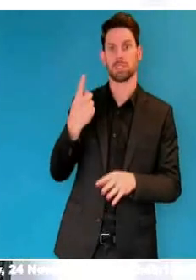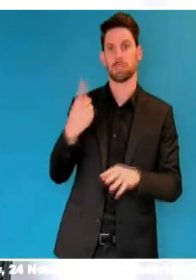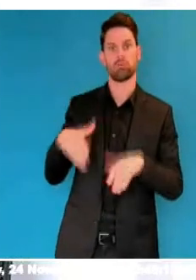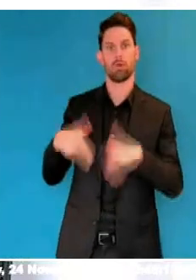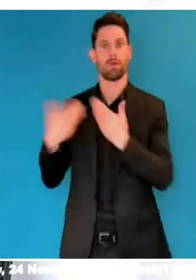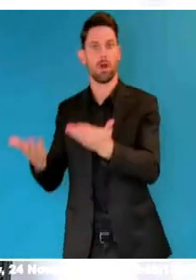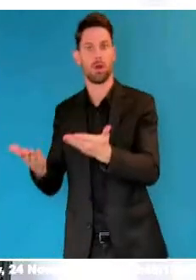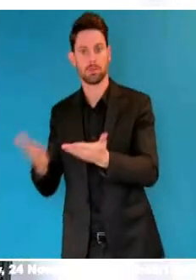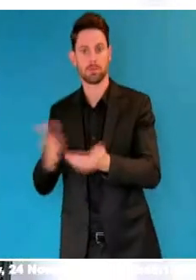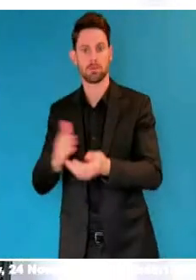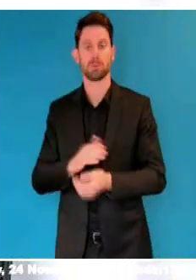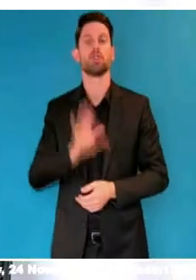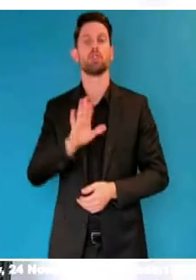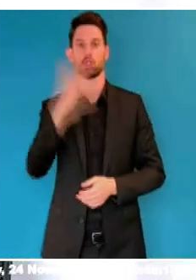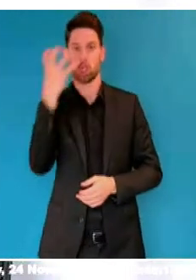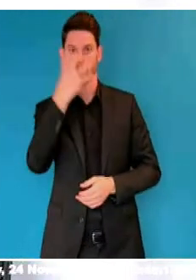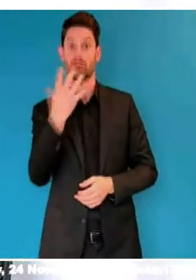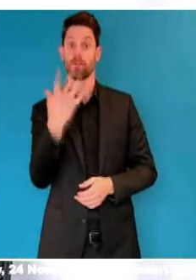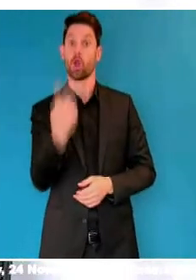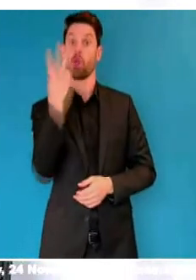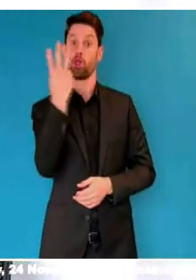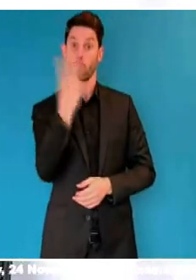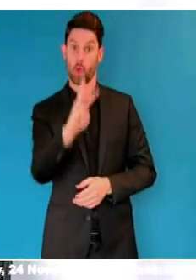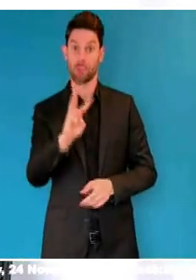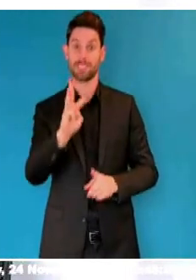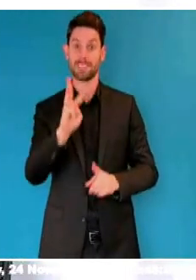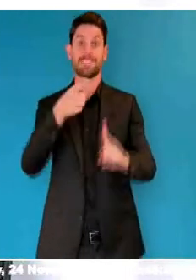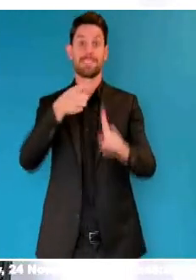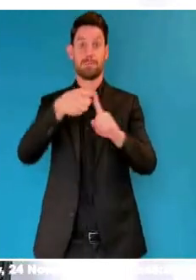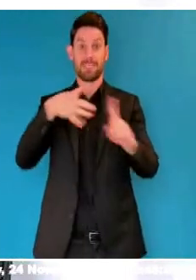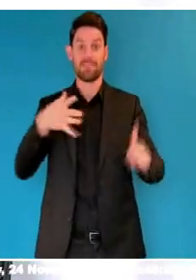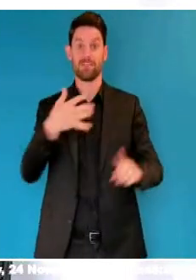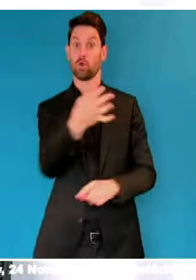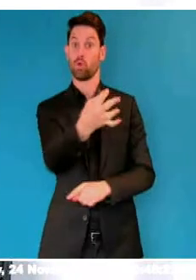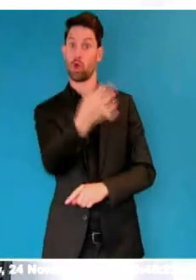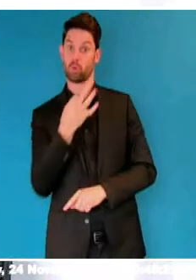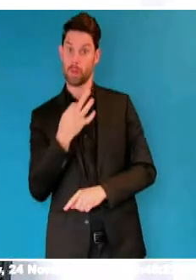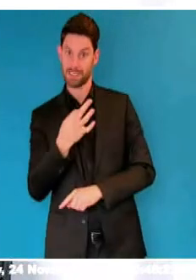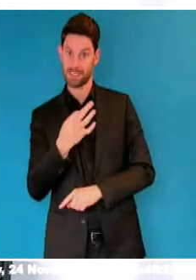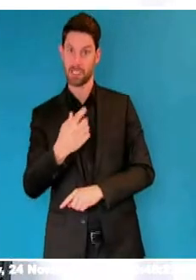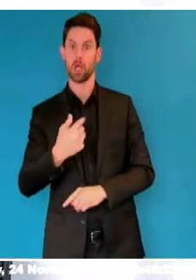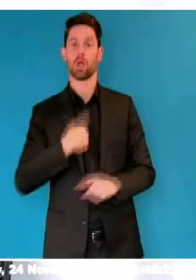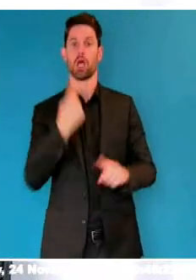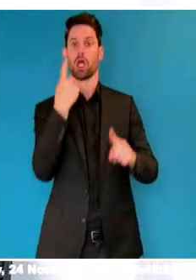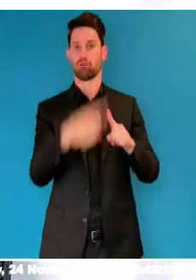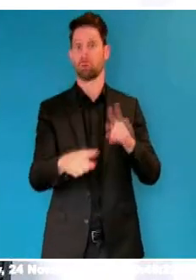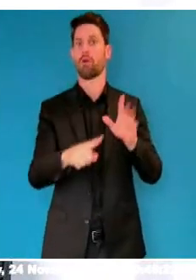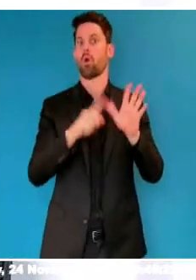No, so there was 30 specific adjustment requests and we approved all of those. MS DOWSETT: Right. Sorry.